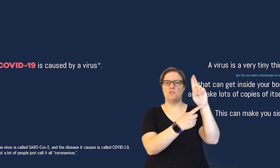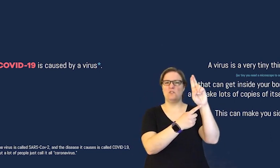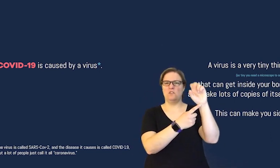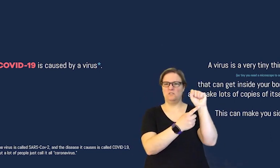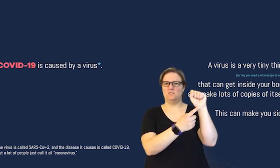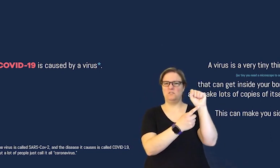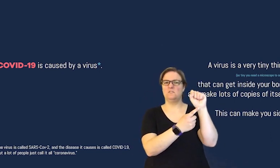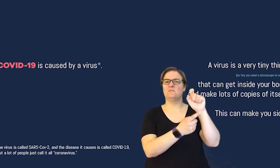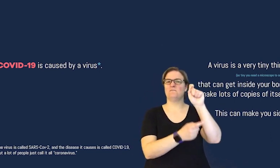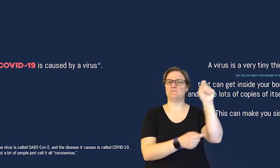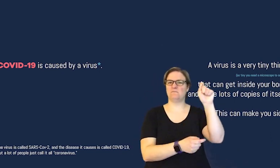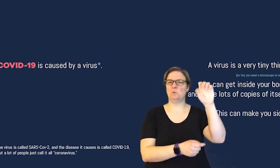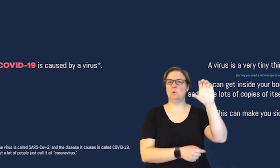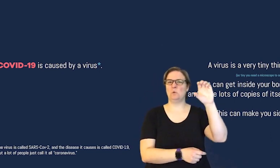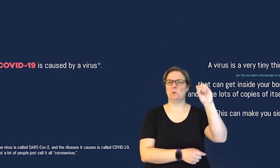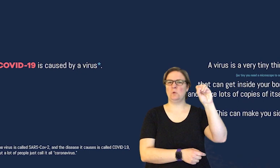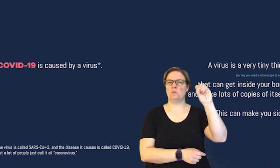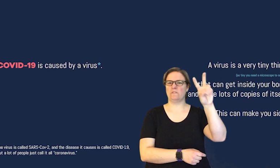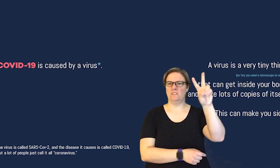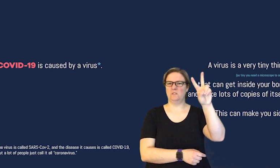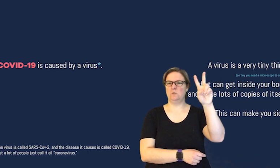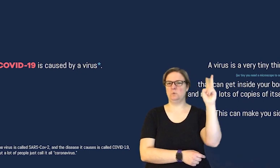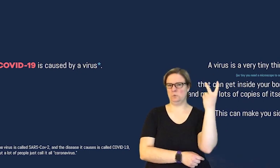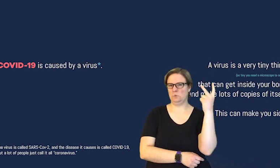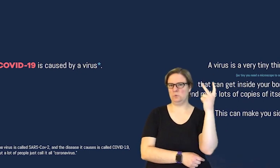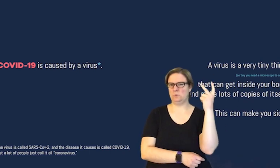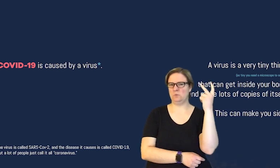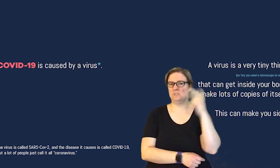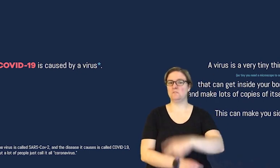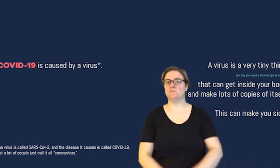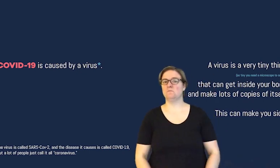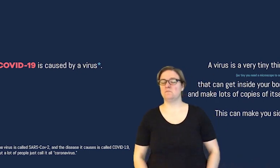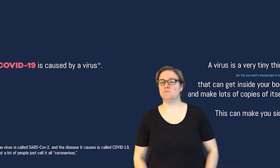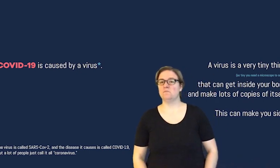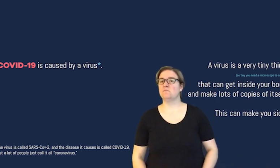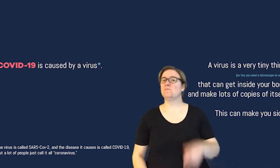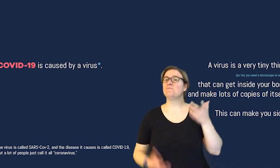The virus is called SARS-Cov-2